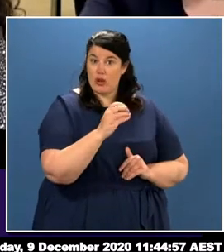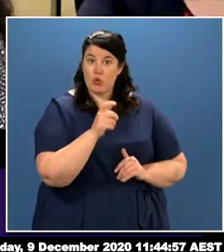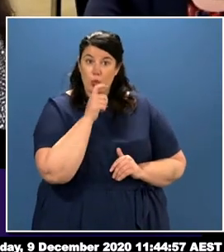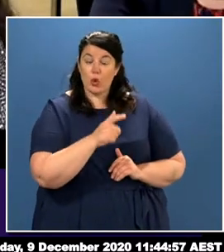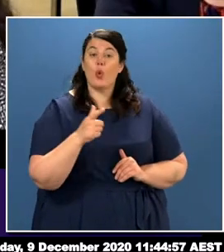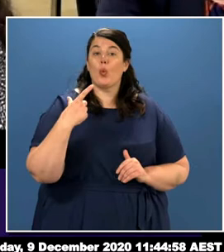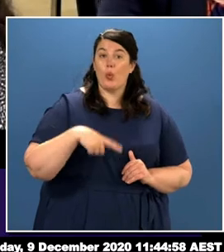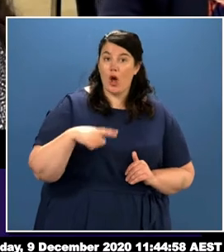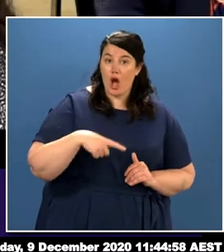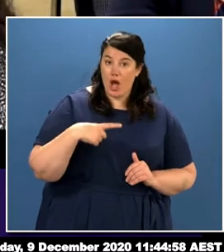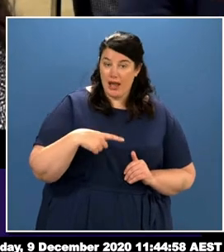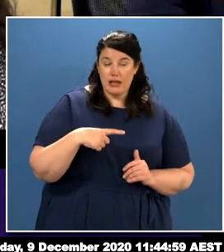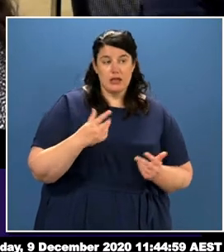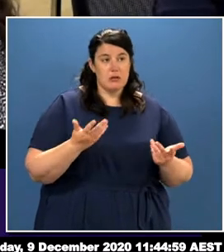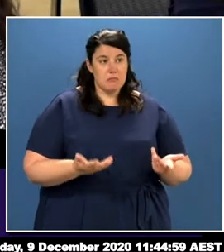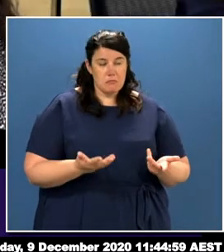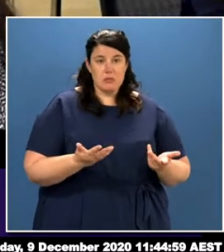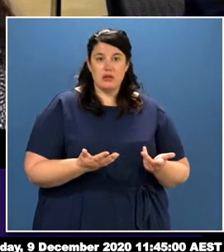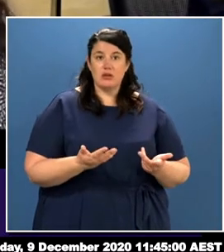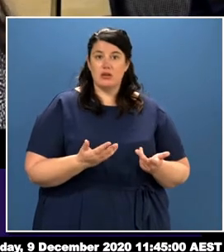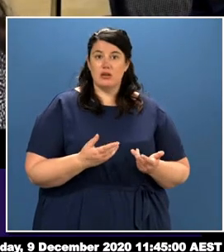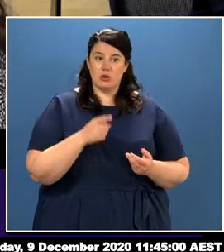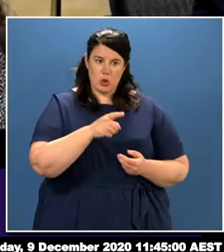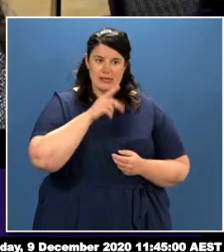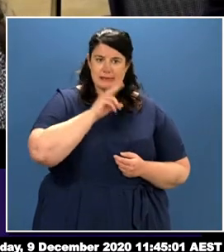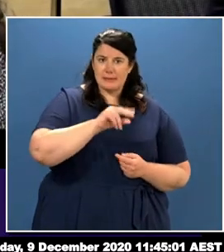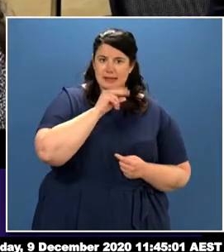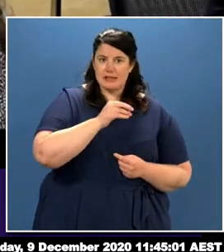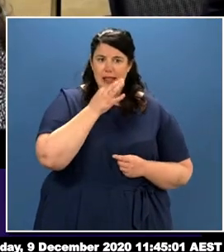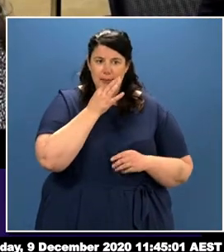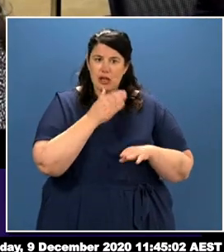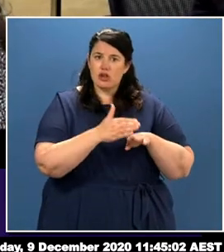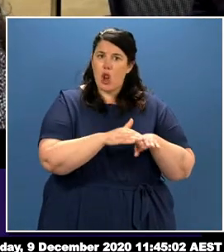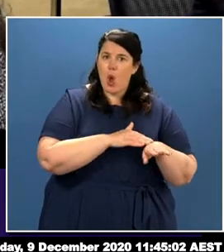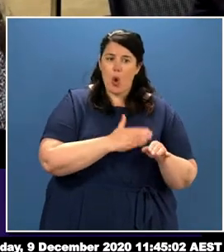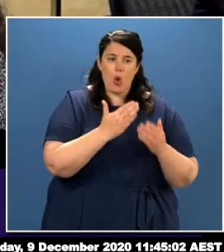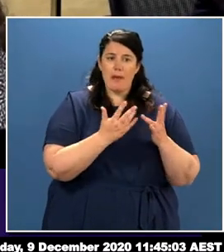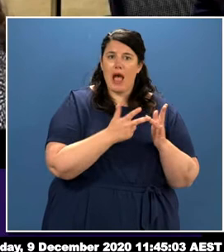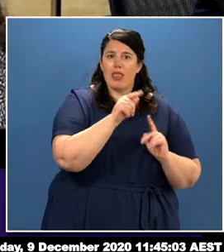in the context of perhaps your speech had been a little slower, and to